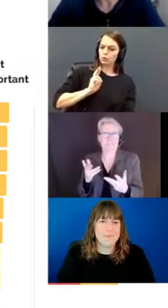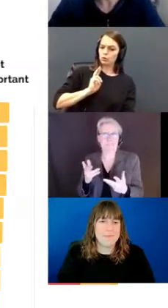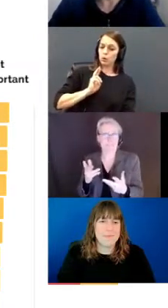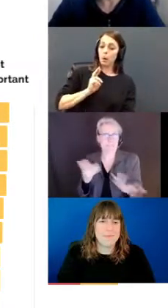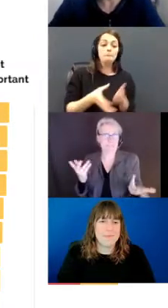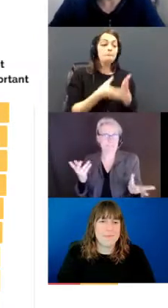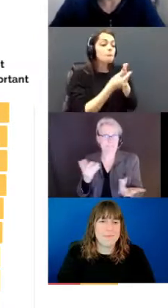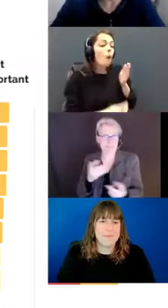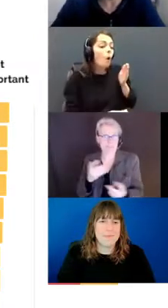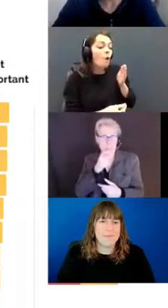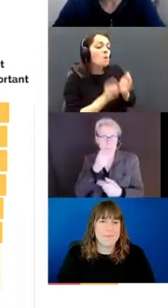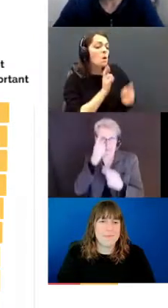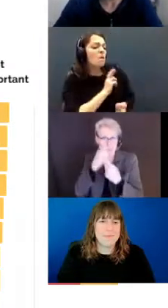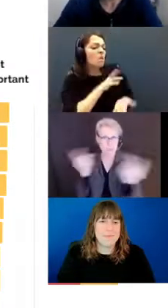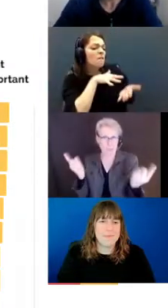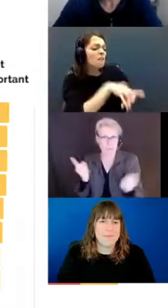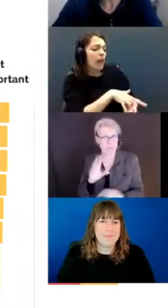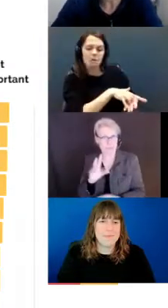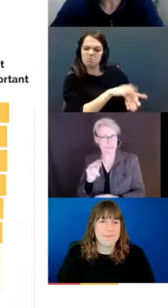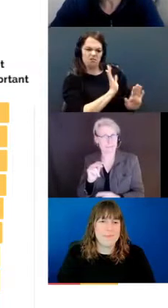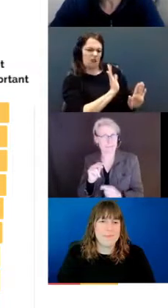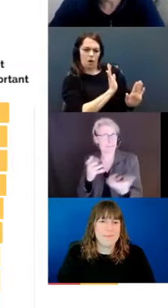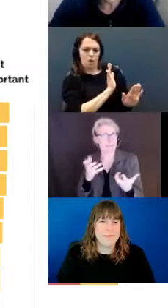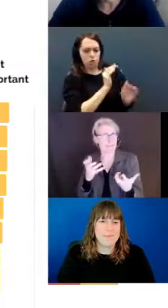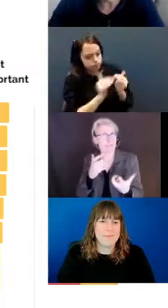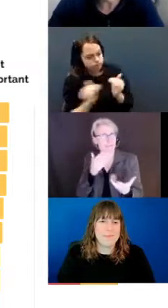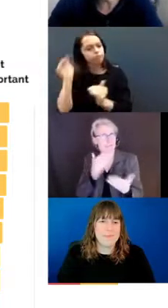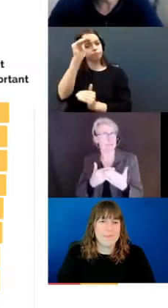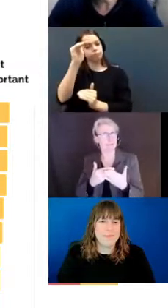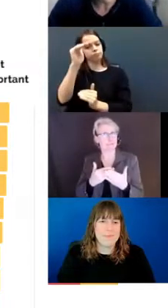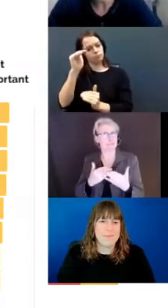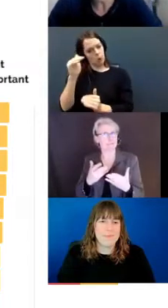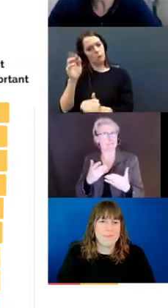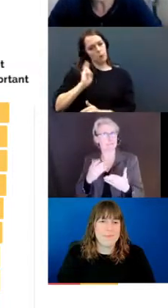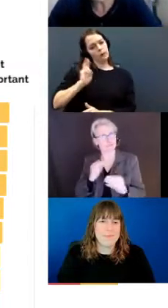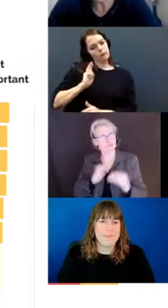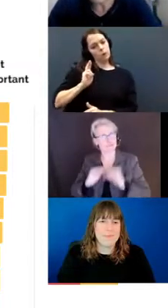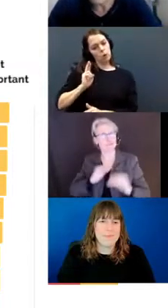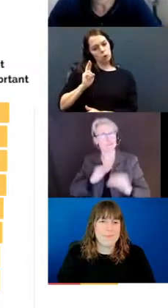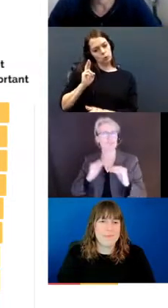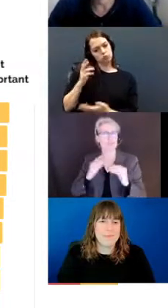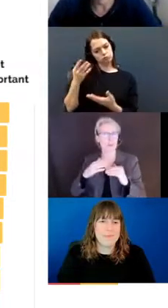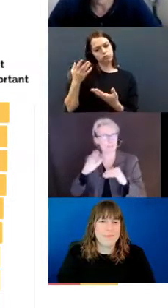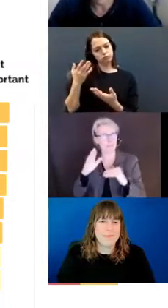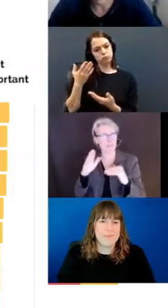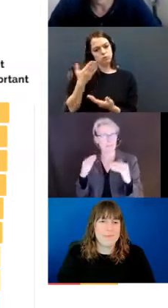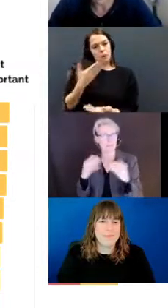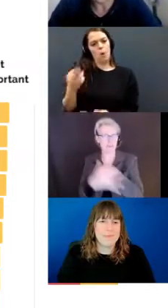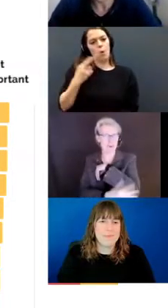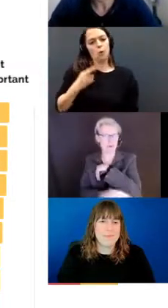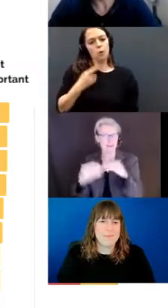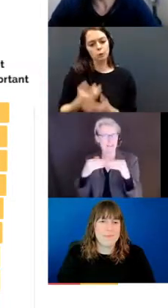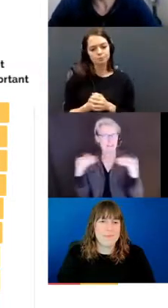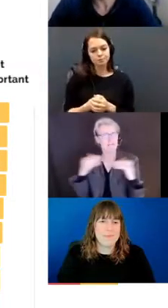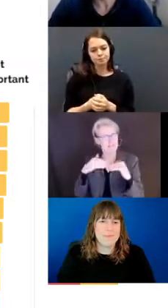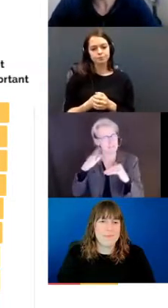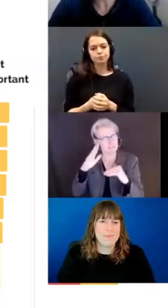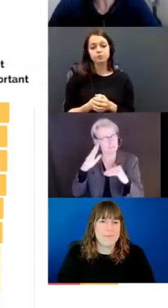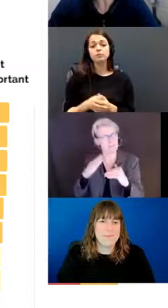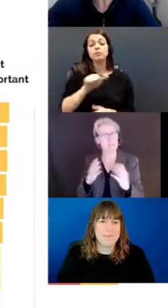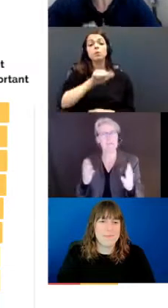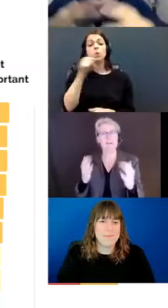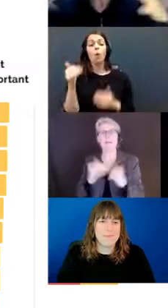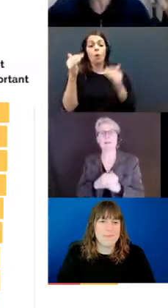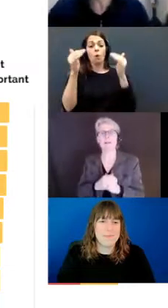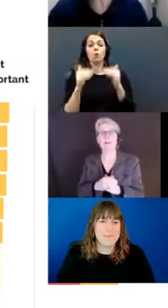about this one the next important principle was inclusion that um it should be a very inclusive